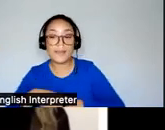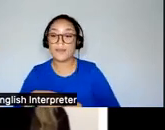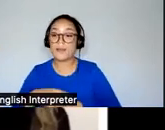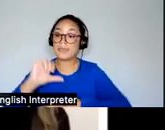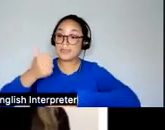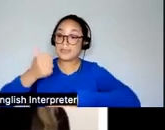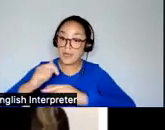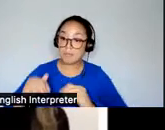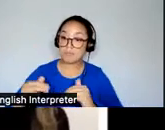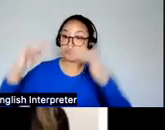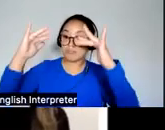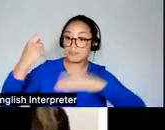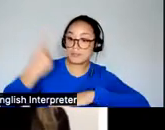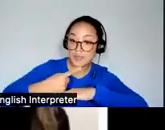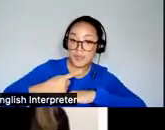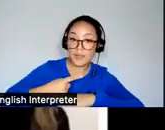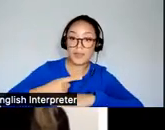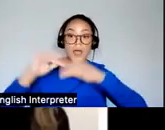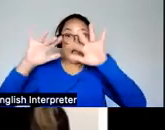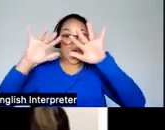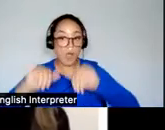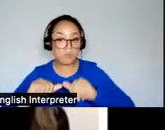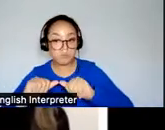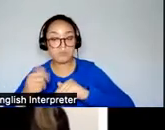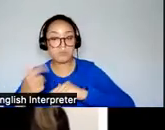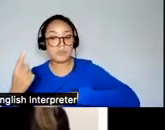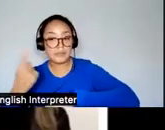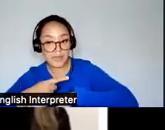If you have alternative dates, please also provide this as well.